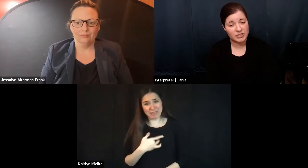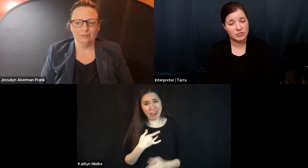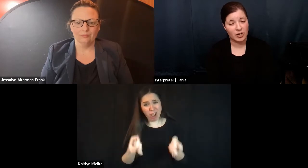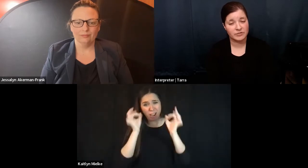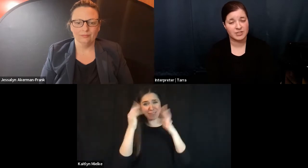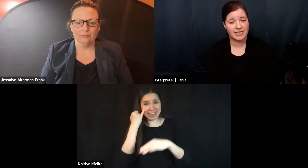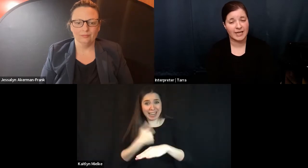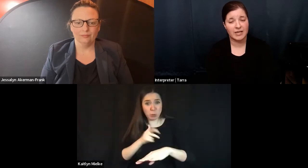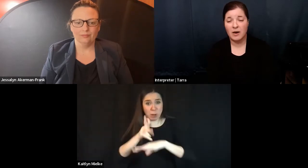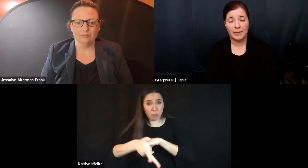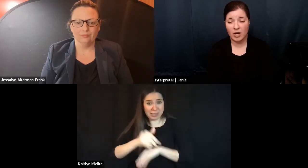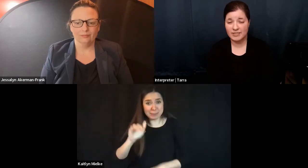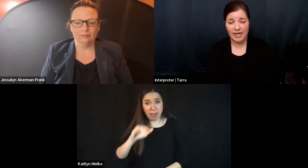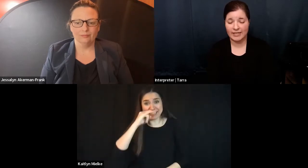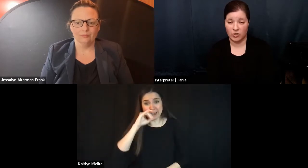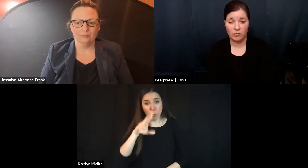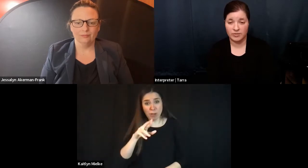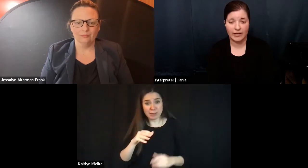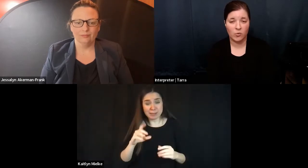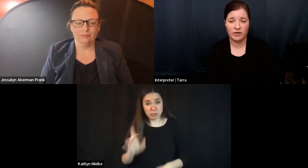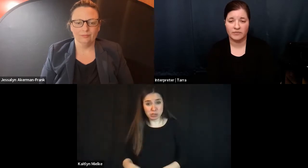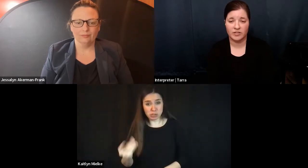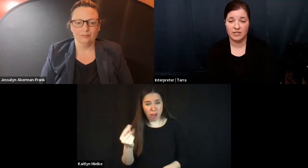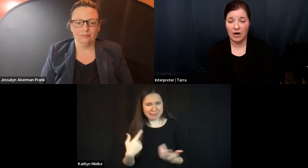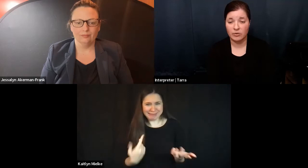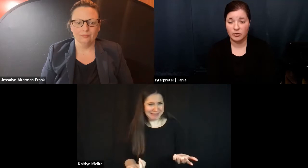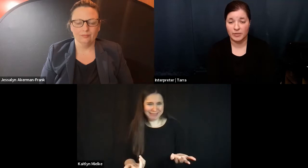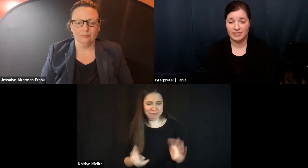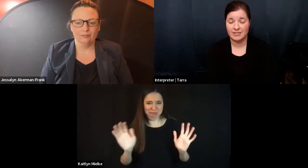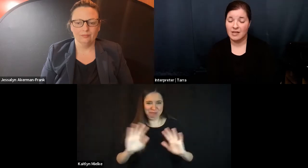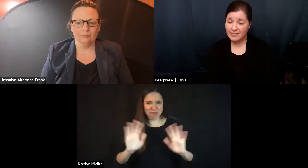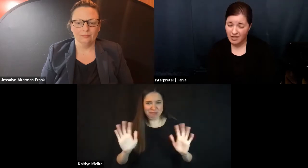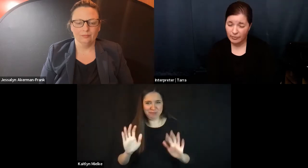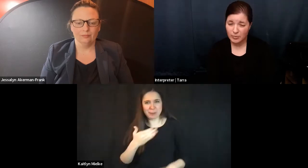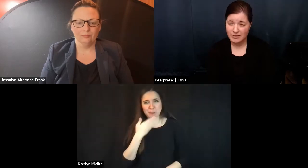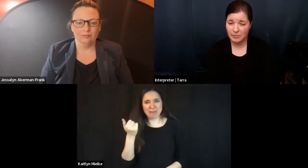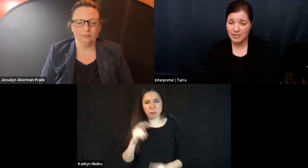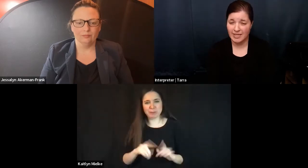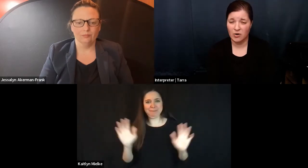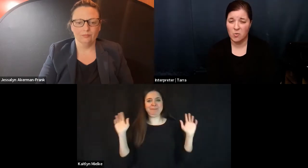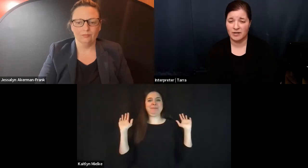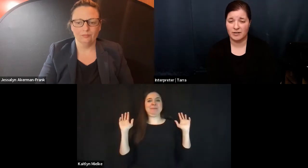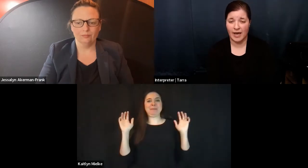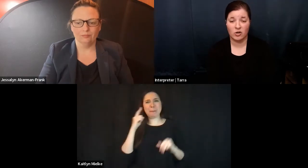And also I can't drive at night. I can potentially drive during the day, but, honestly, I don't.